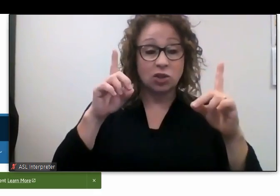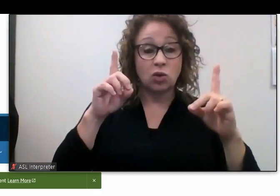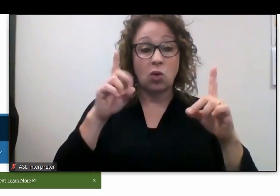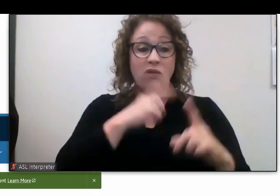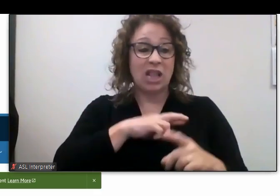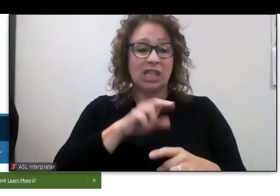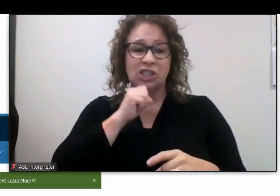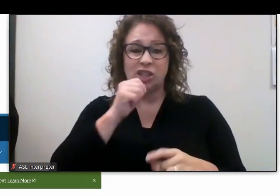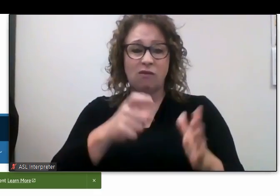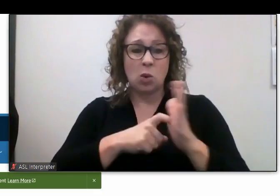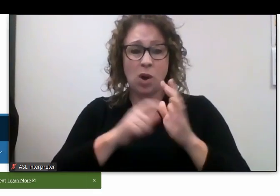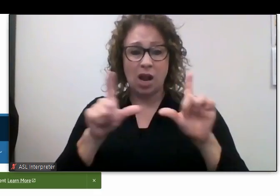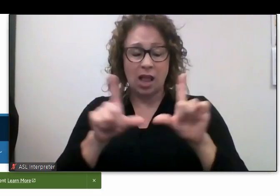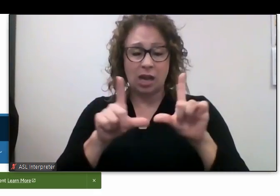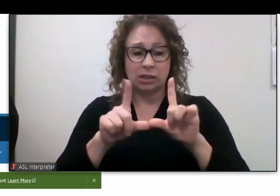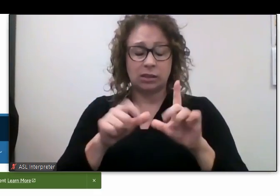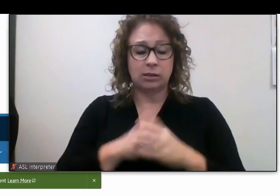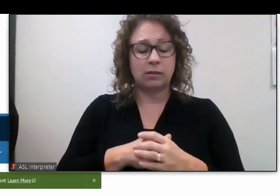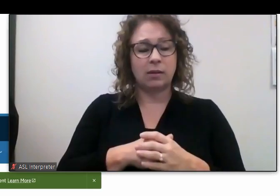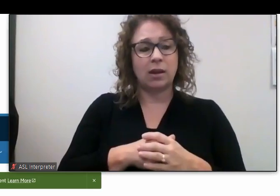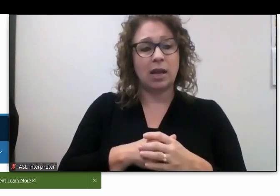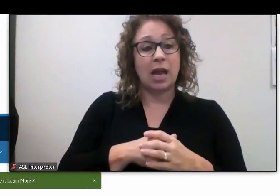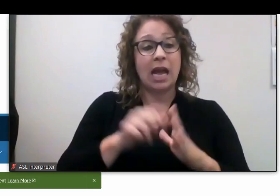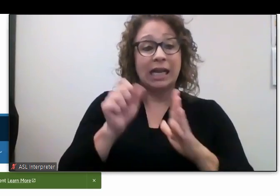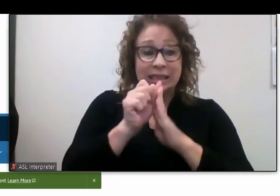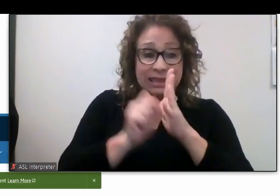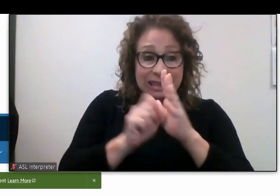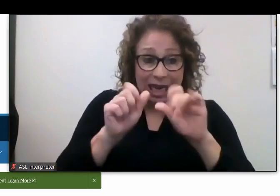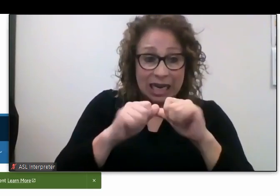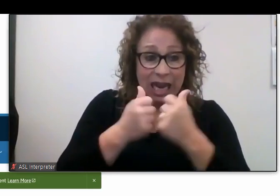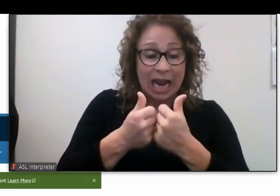Now a state agency in the Department of Health and Human Services